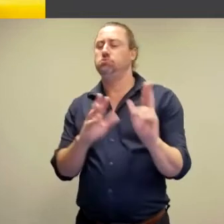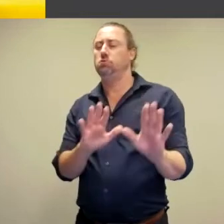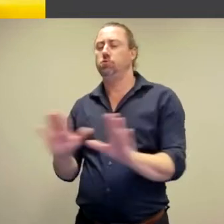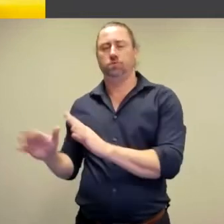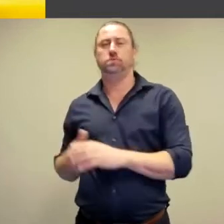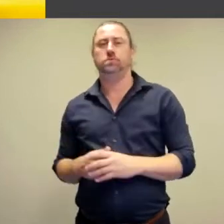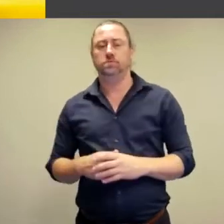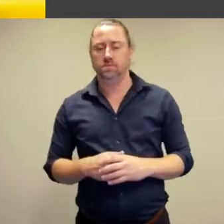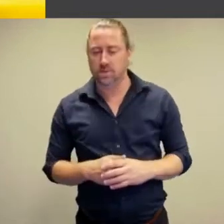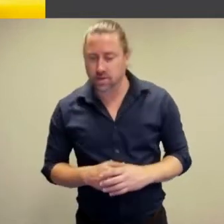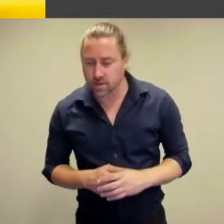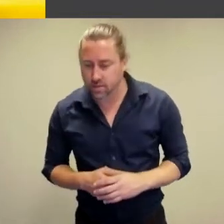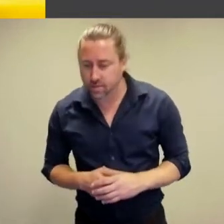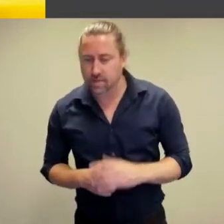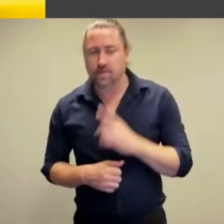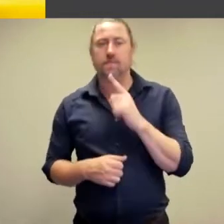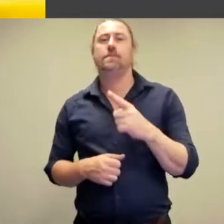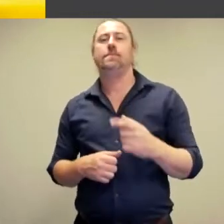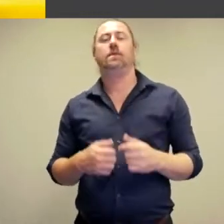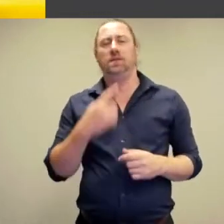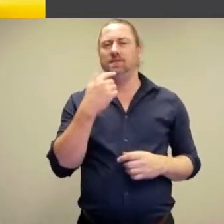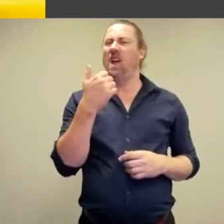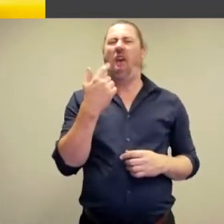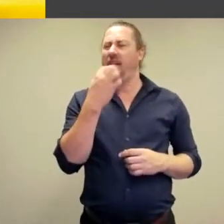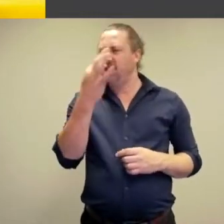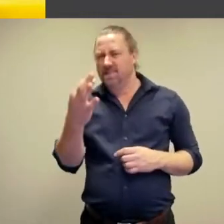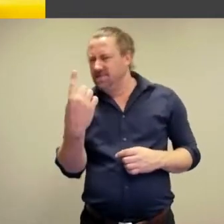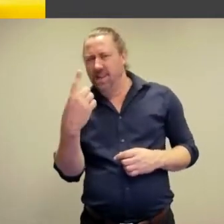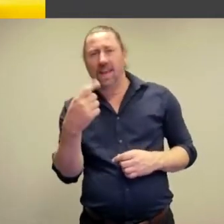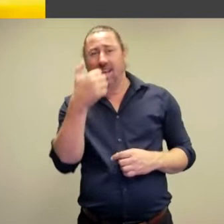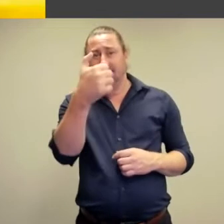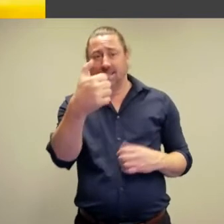Haha. H Morse, is six guitars a collection?